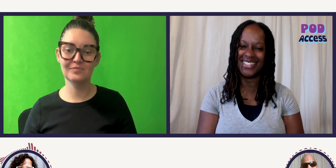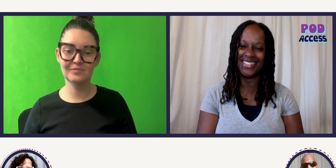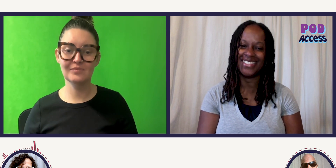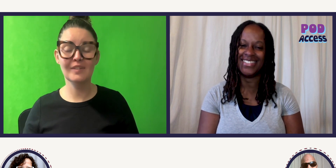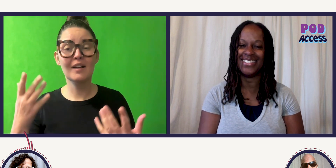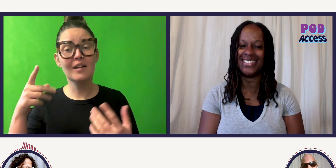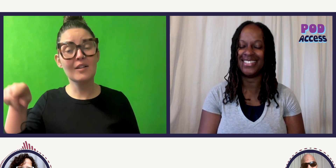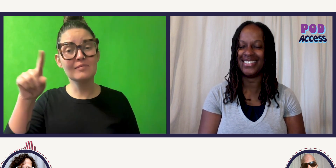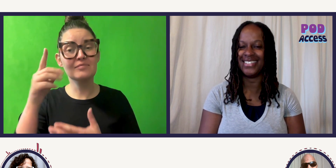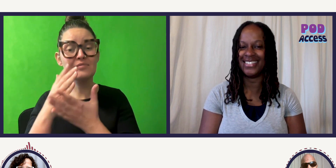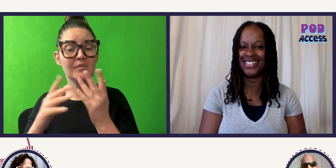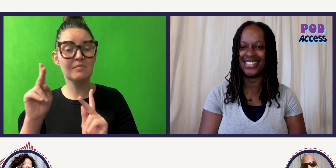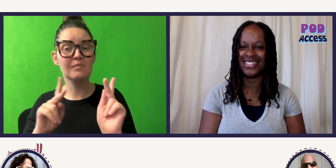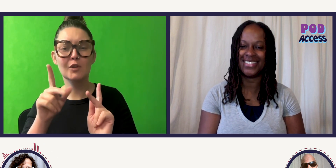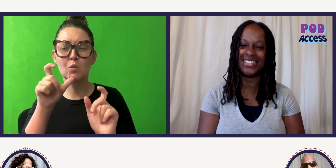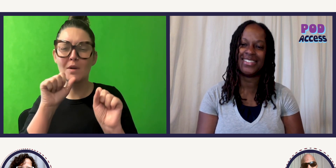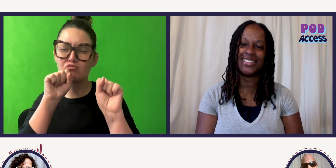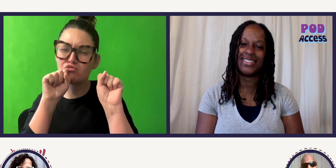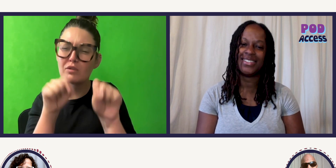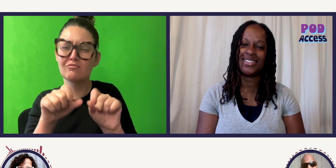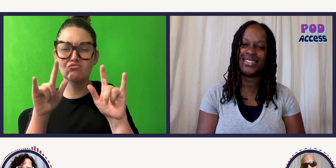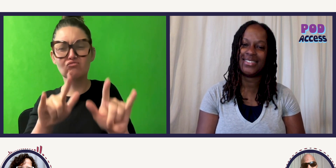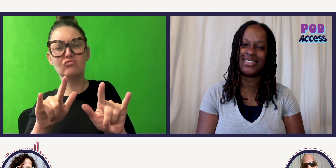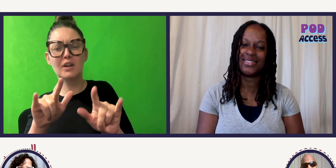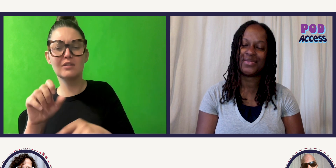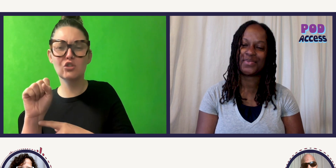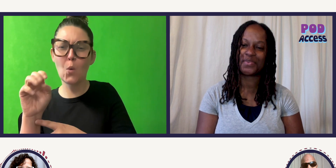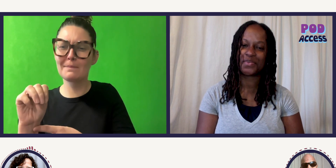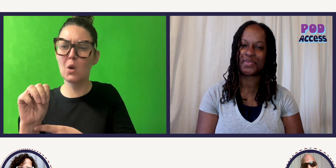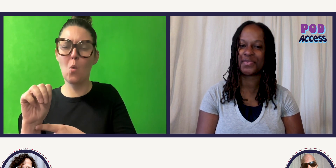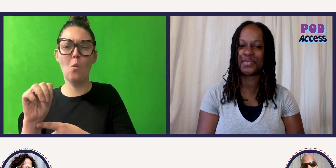There are some people who love social media and are great at using it. Wow!